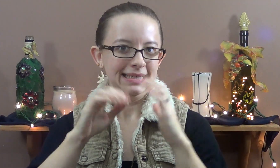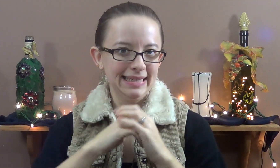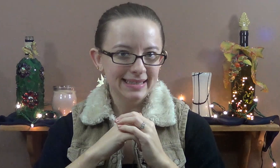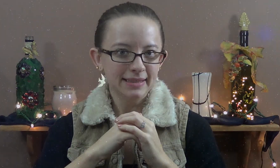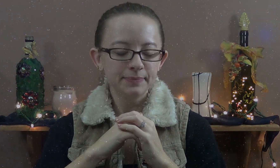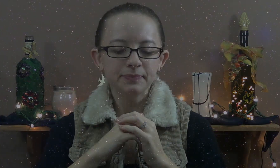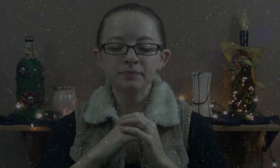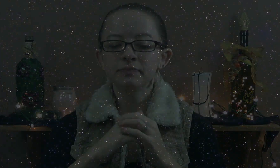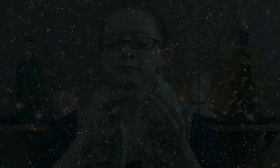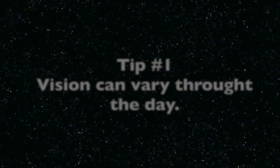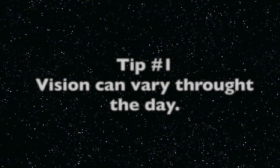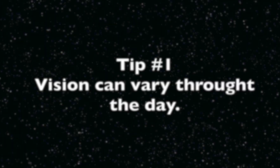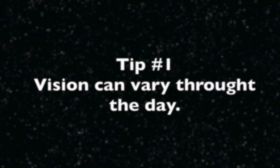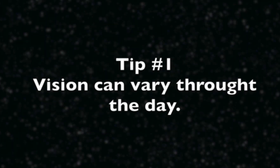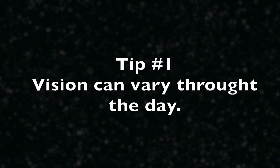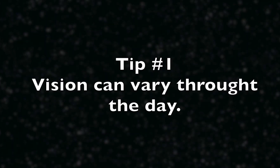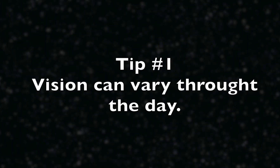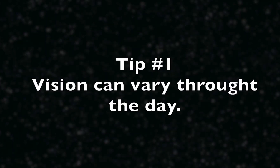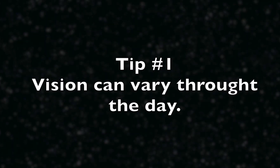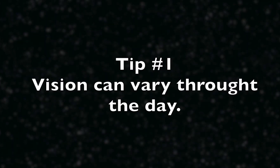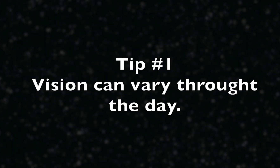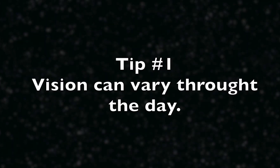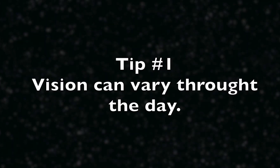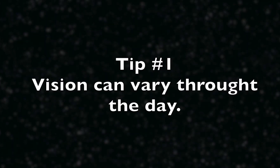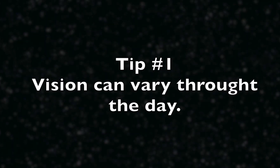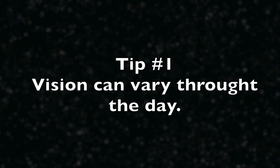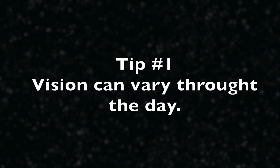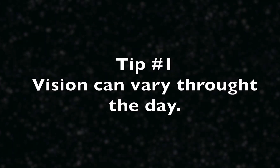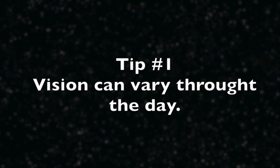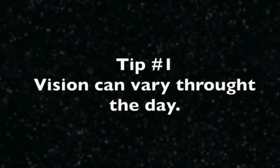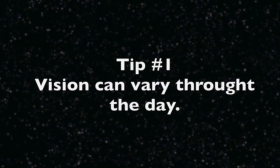give you some tips on communication.